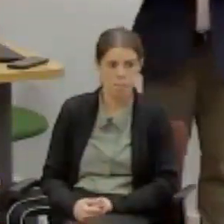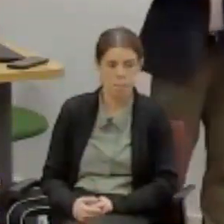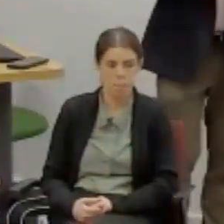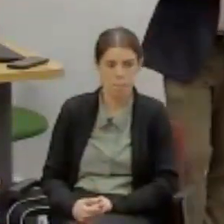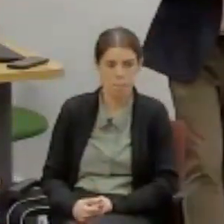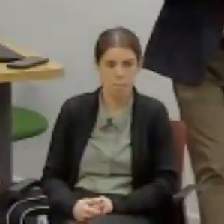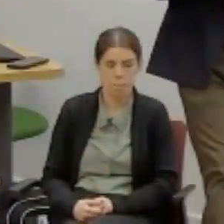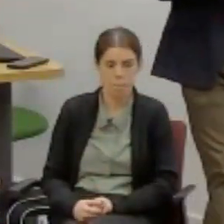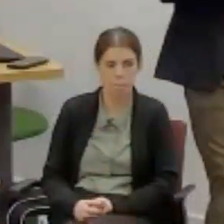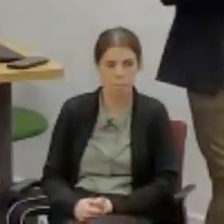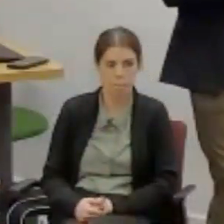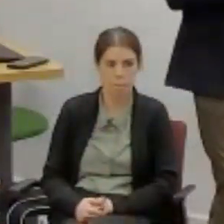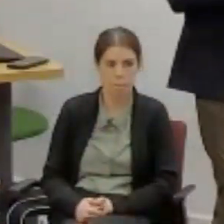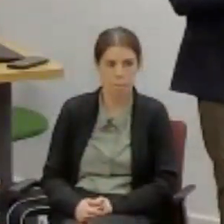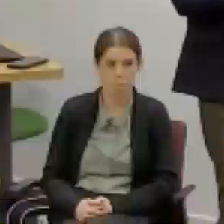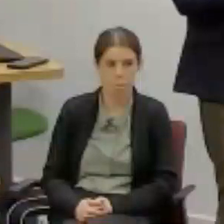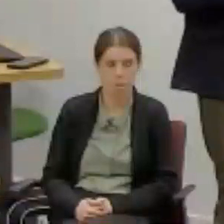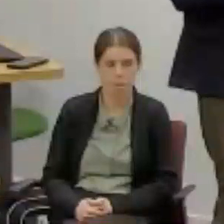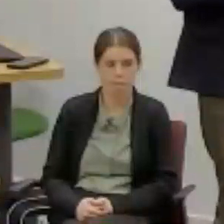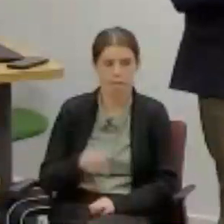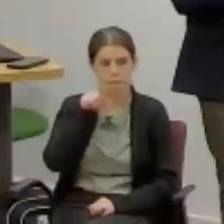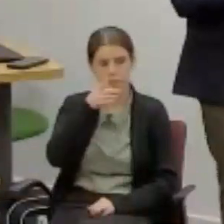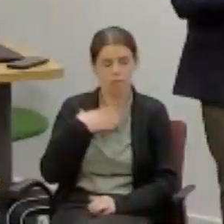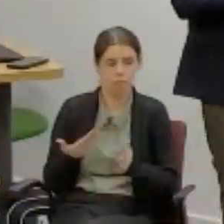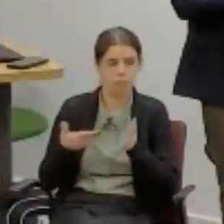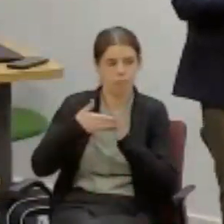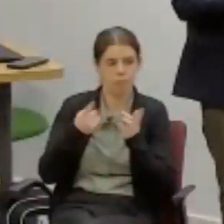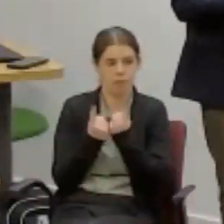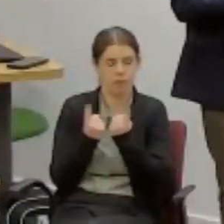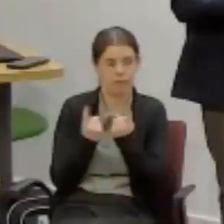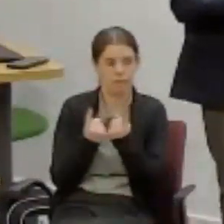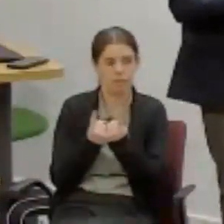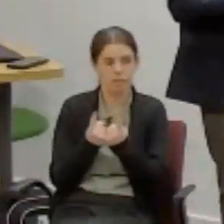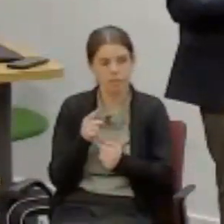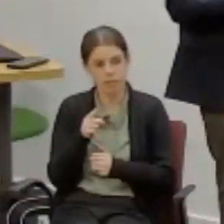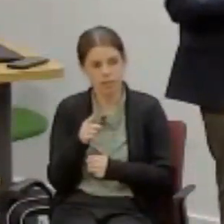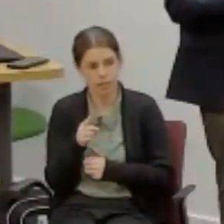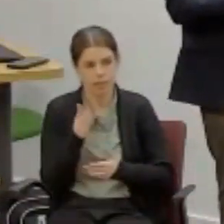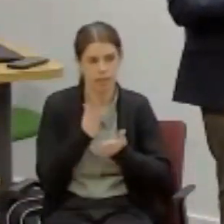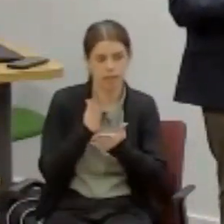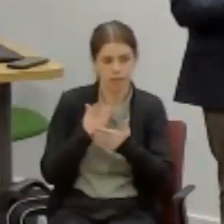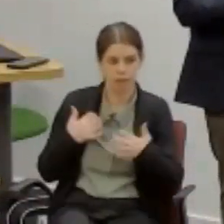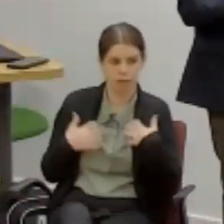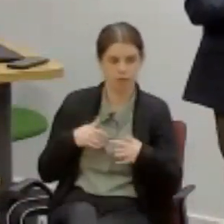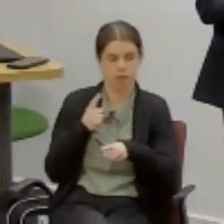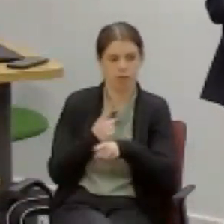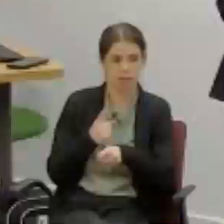Thank you very much and got a son in place at Rugby.